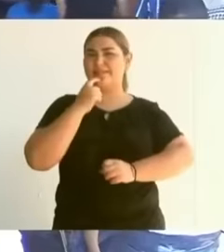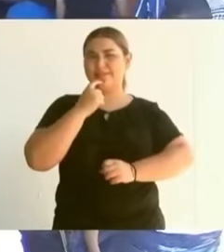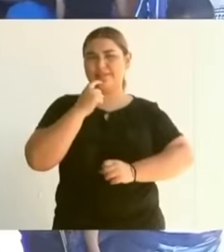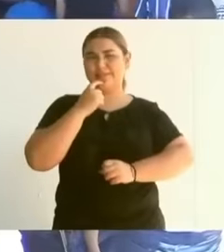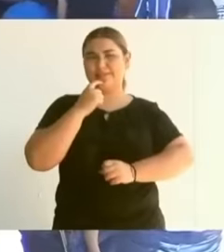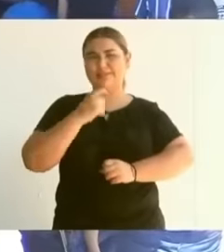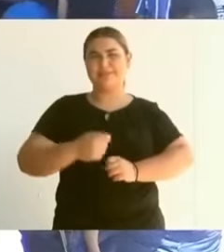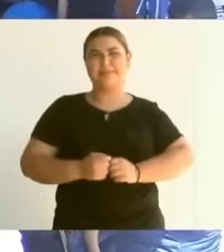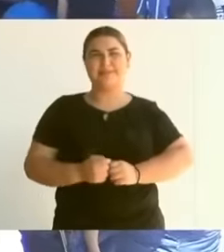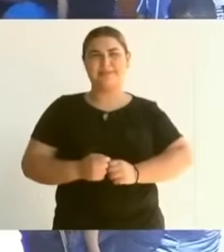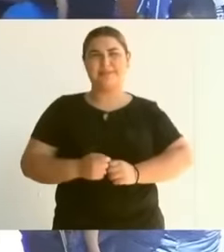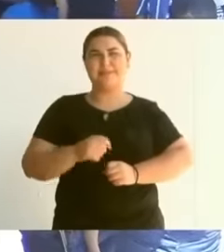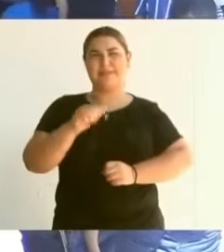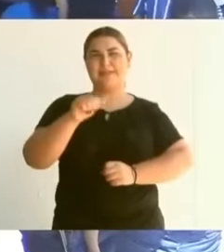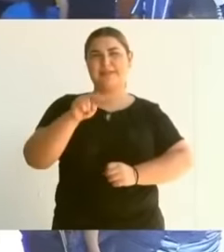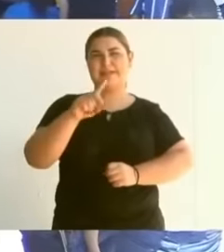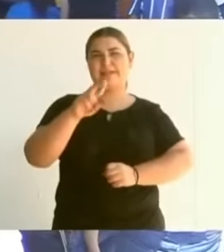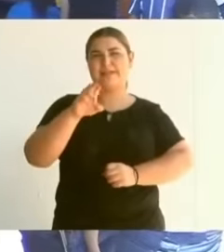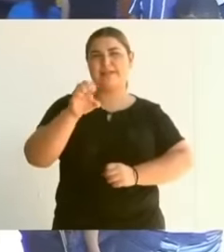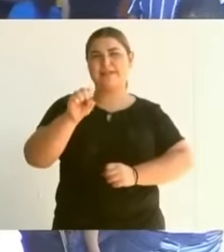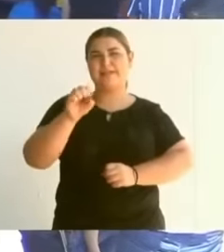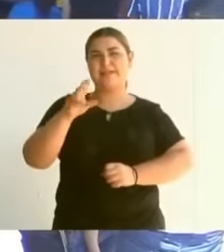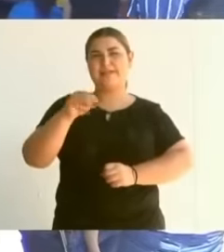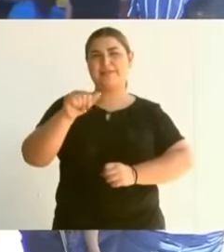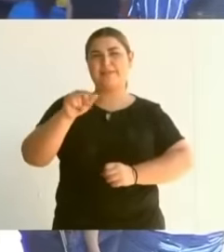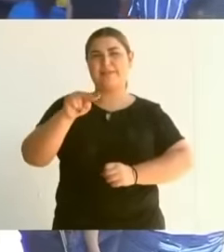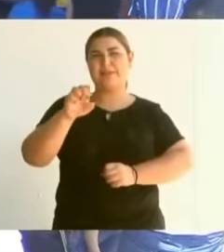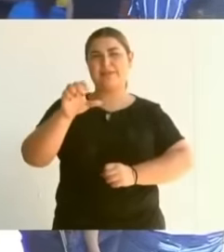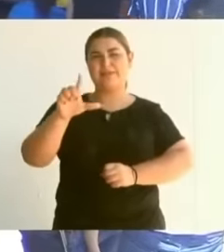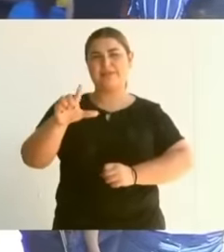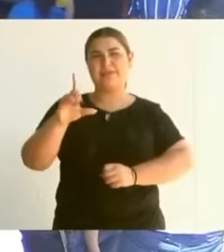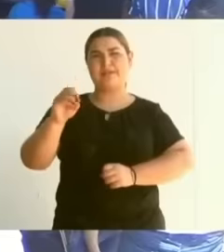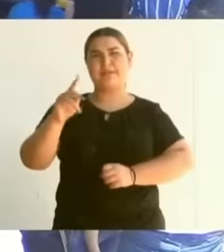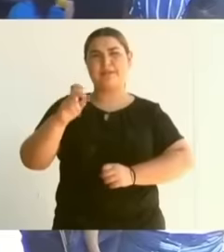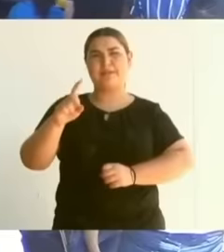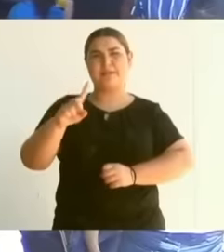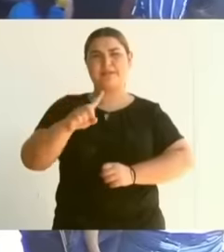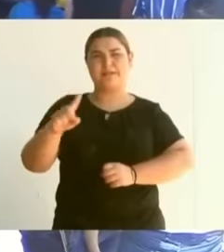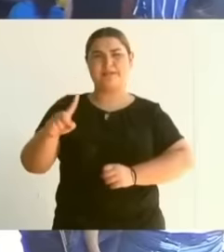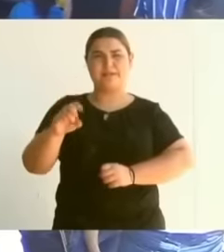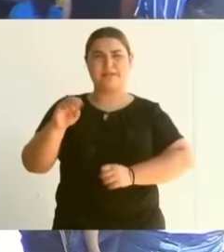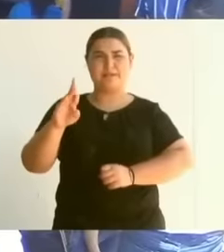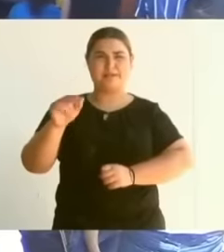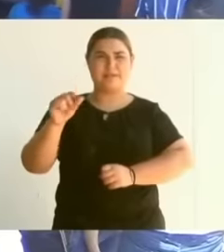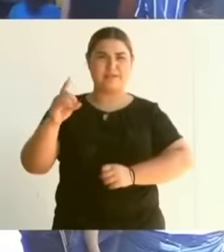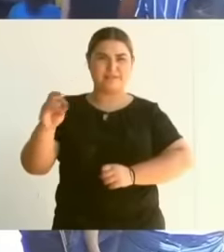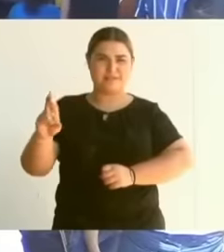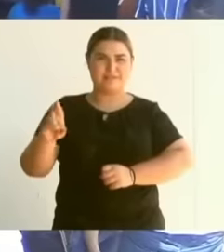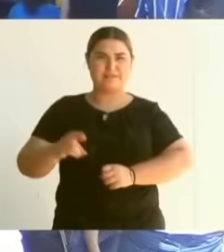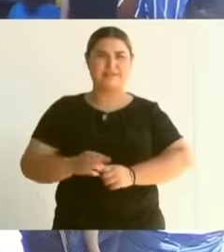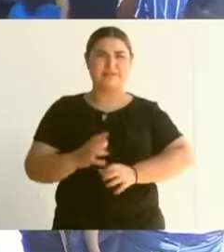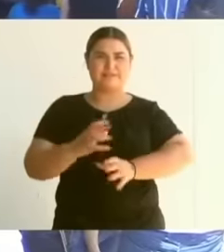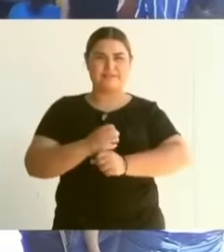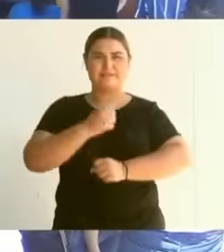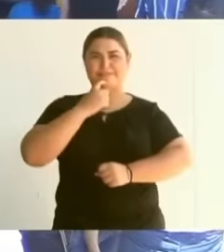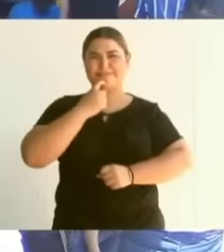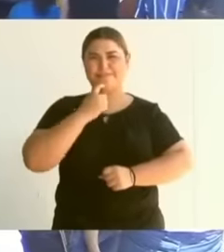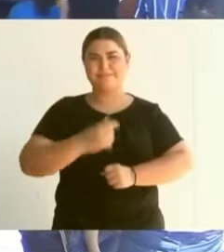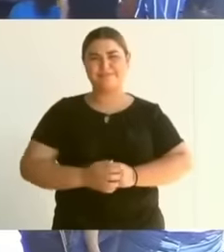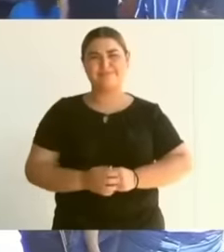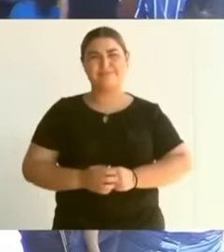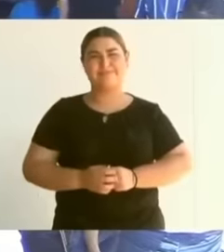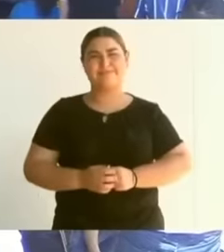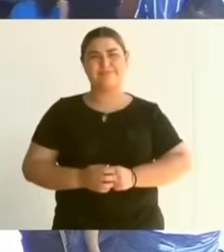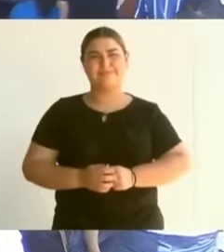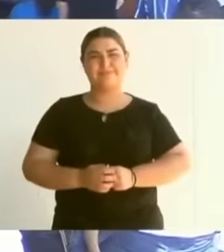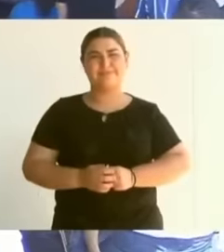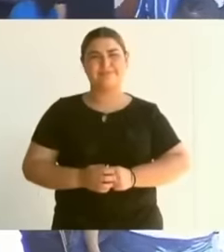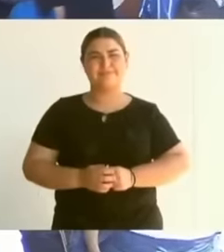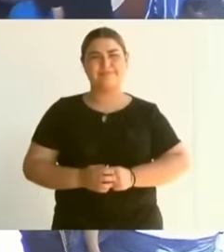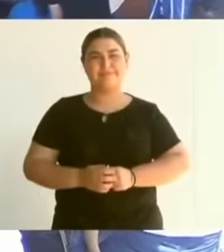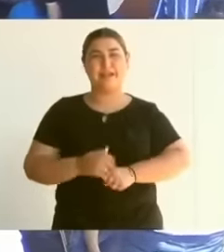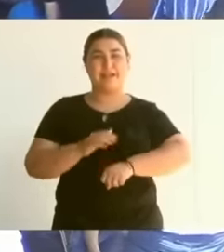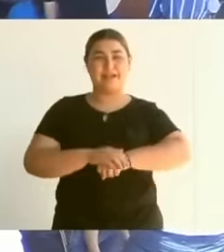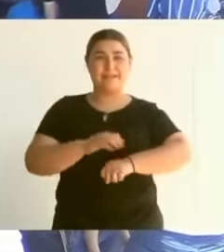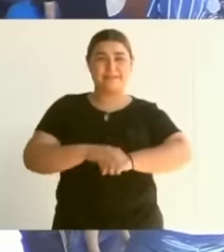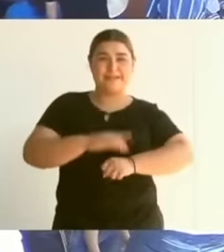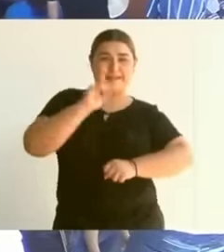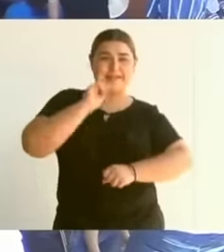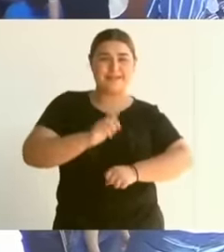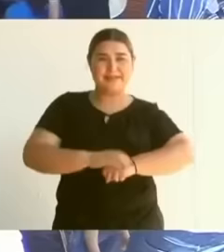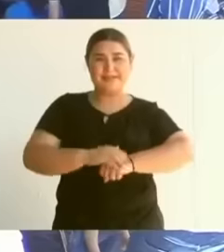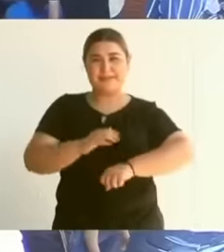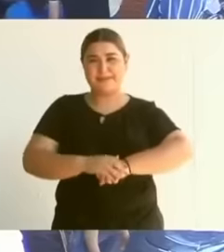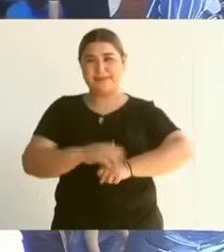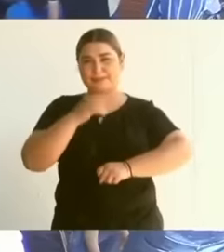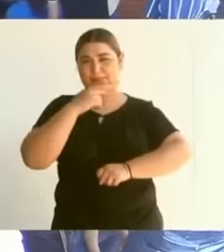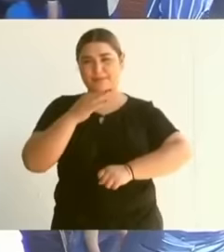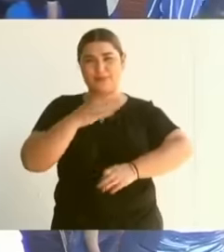Obrador